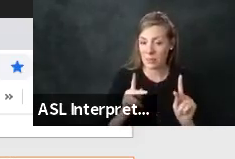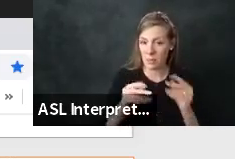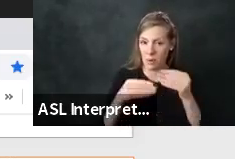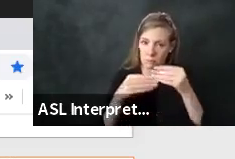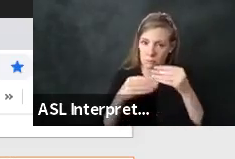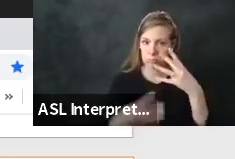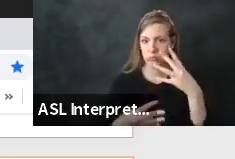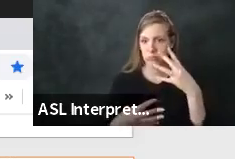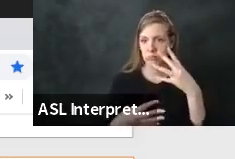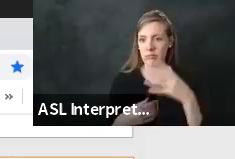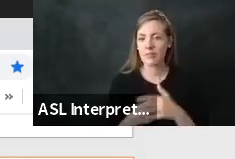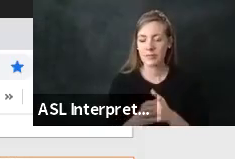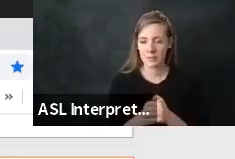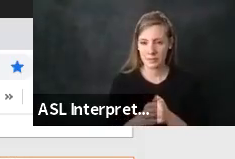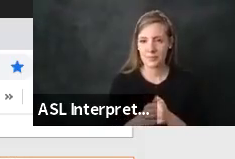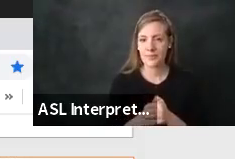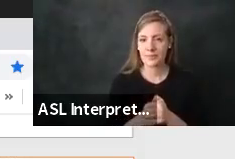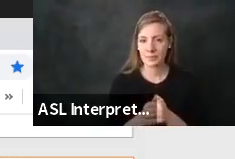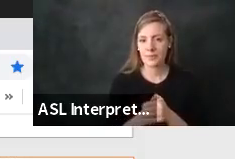And this is with a seven day leg.